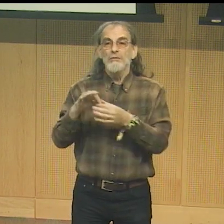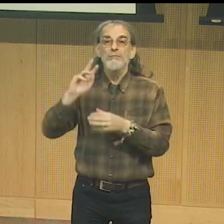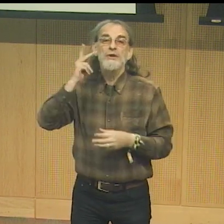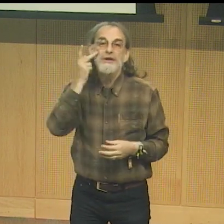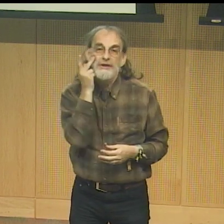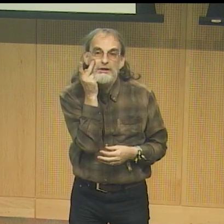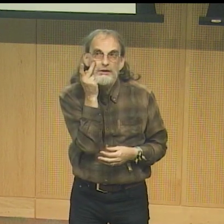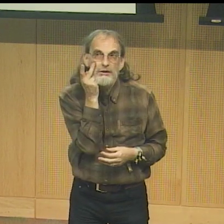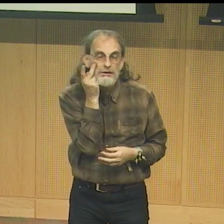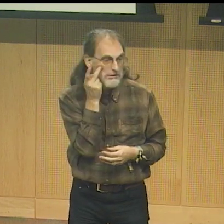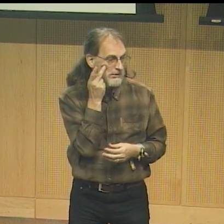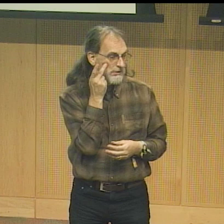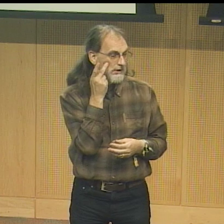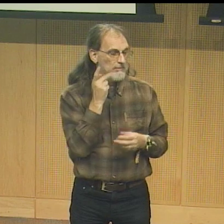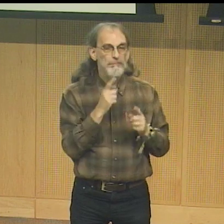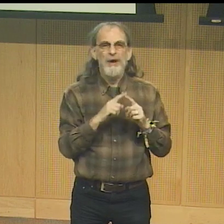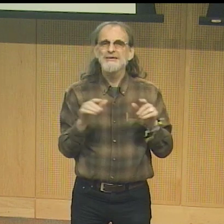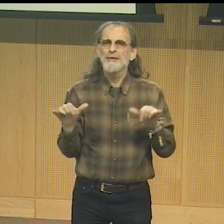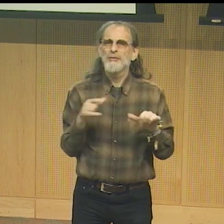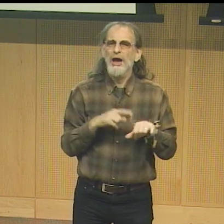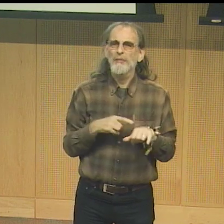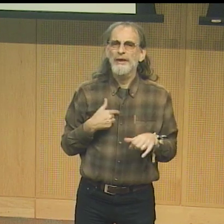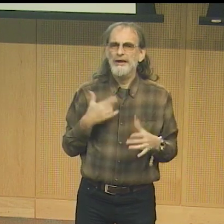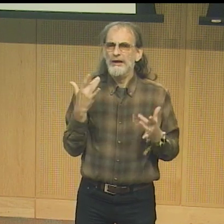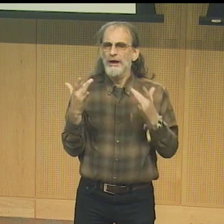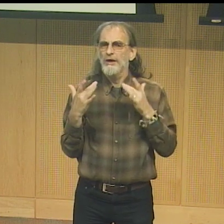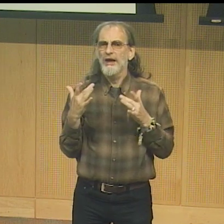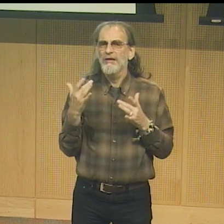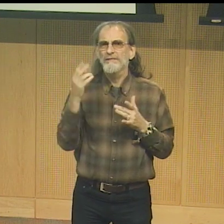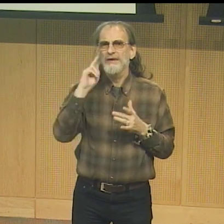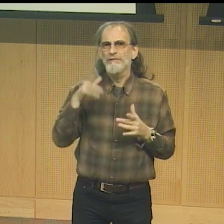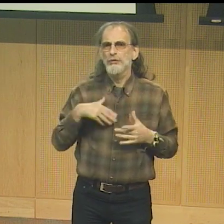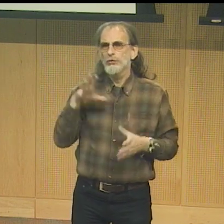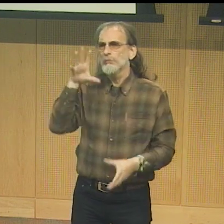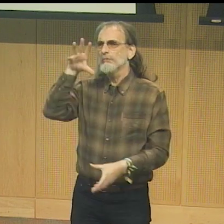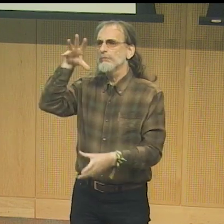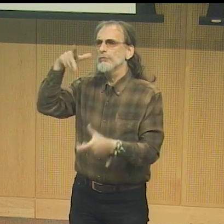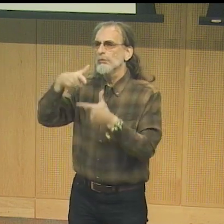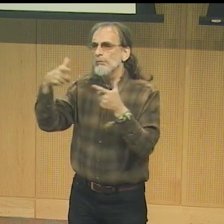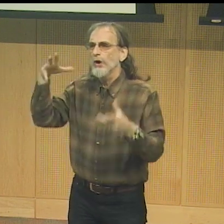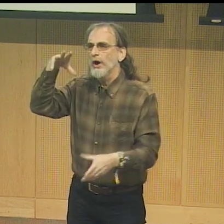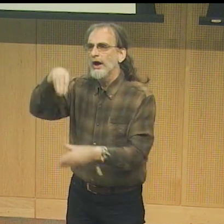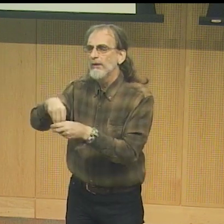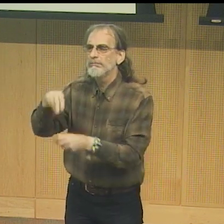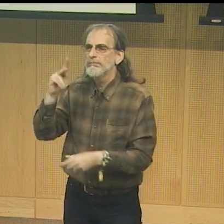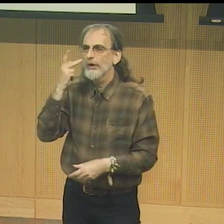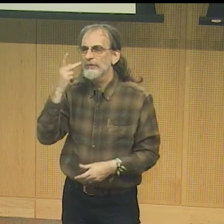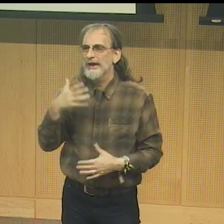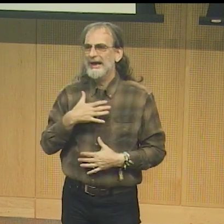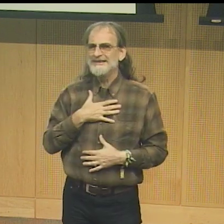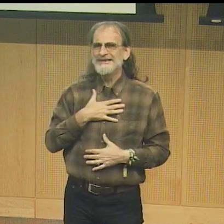Deafhood, is it political? Yes, to some extent. But at the same time, it's not completely consumed